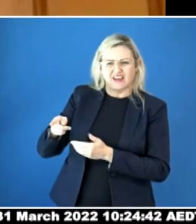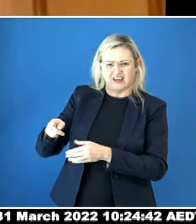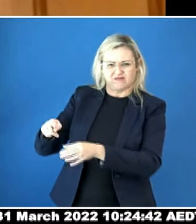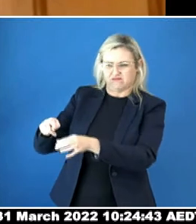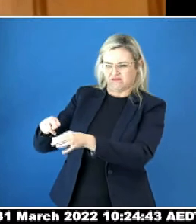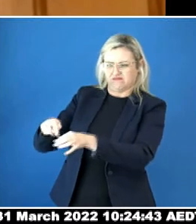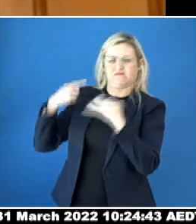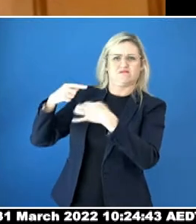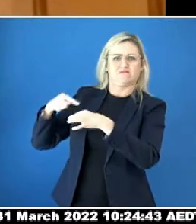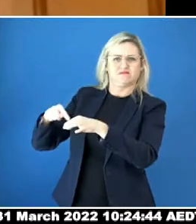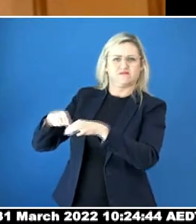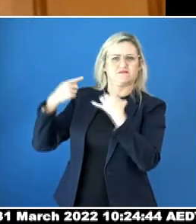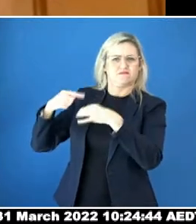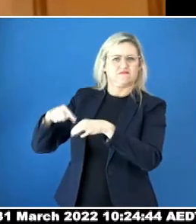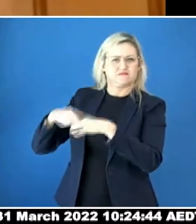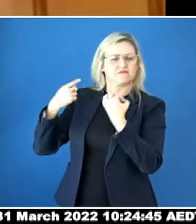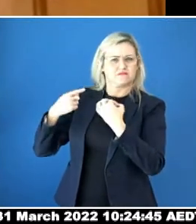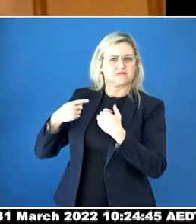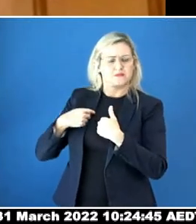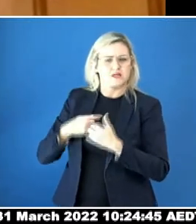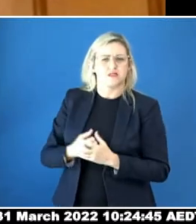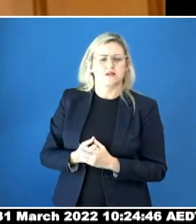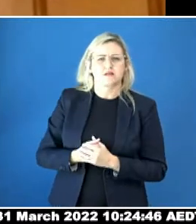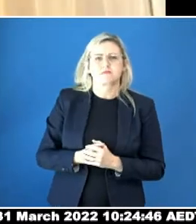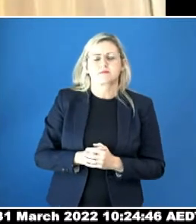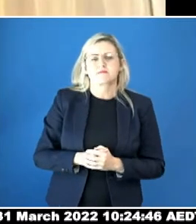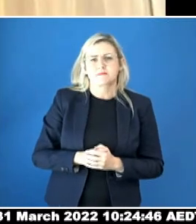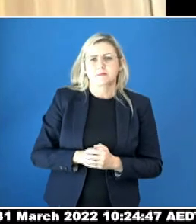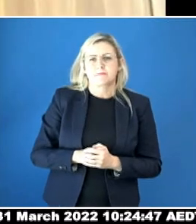Mmm. MS CRAWFORD: Like that, yeah.